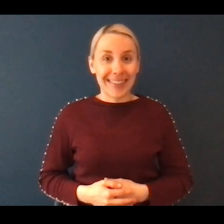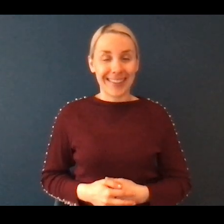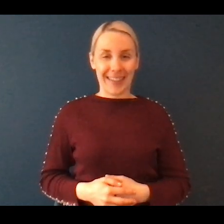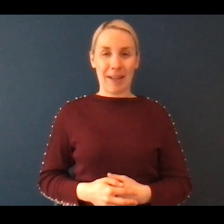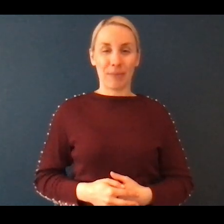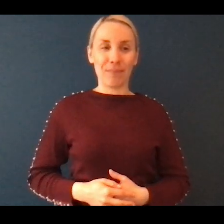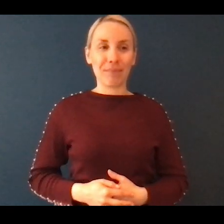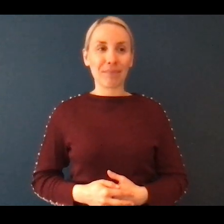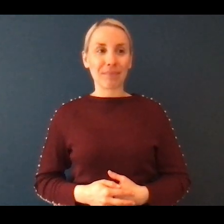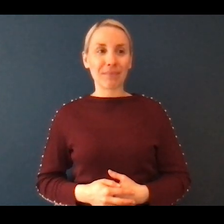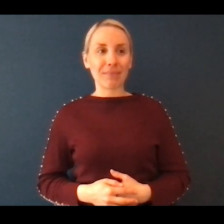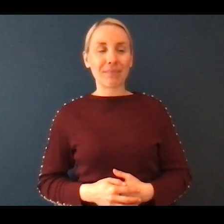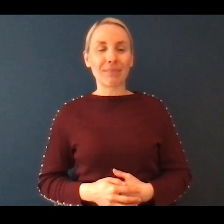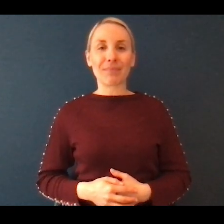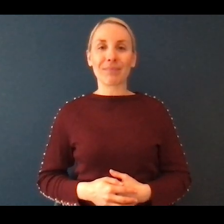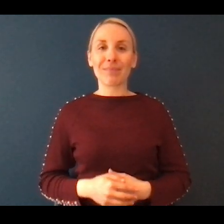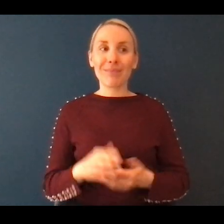are really glad you didn't give up